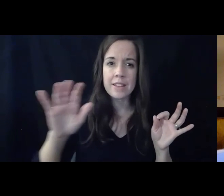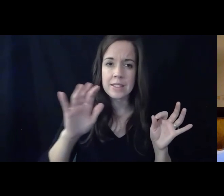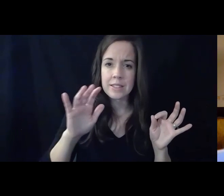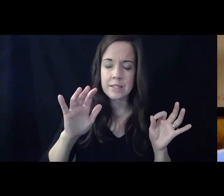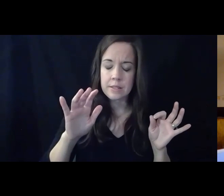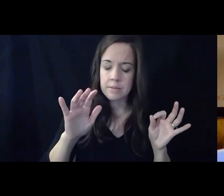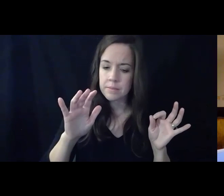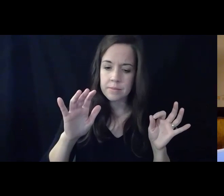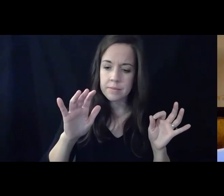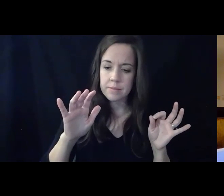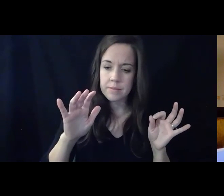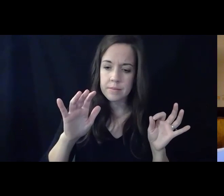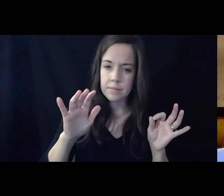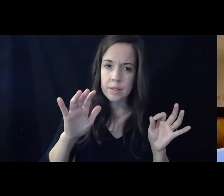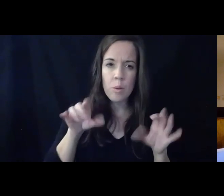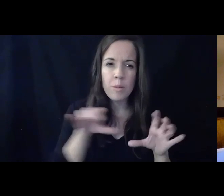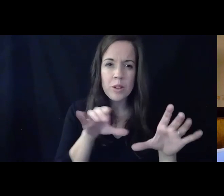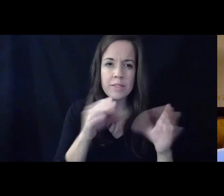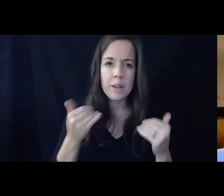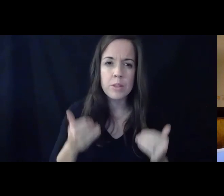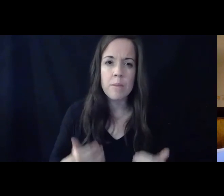What would you have done with your body if your body obliged?